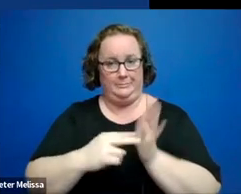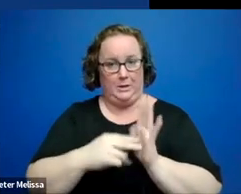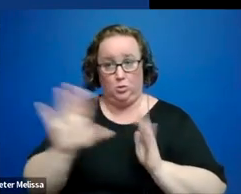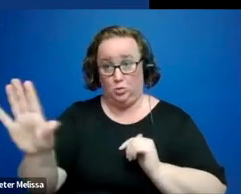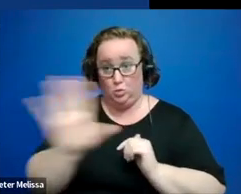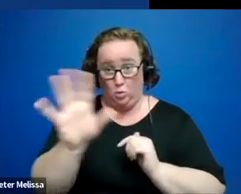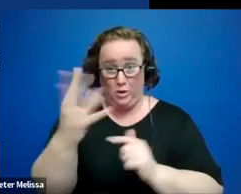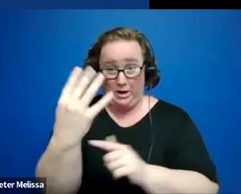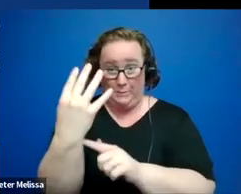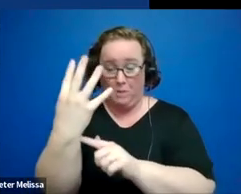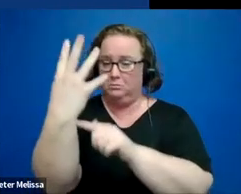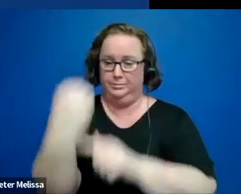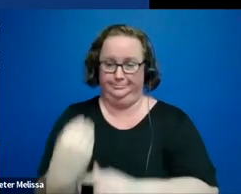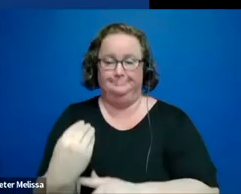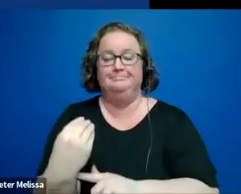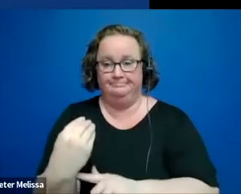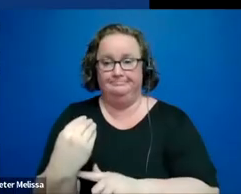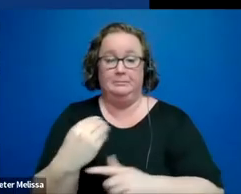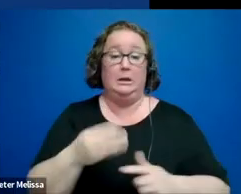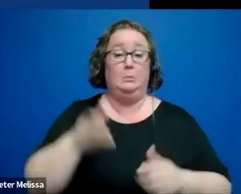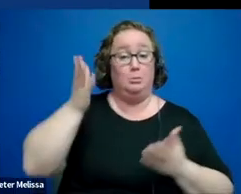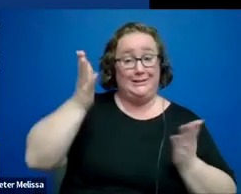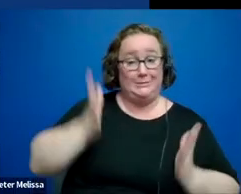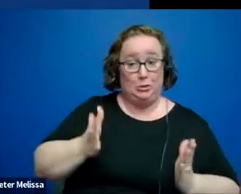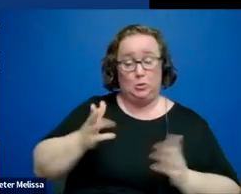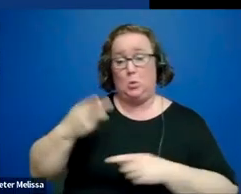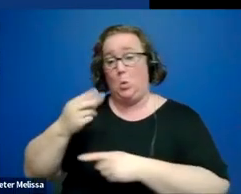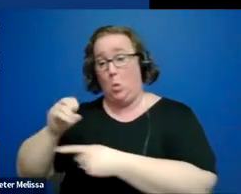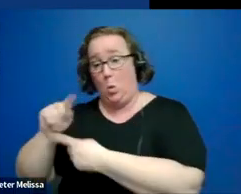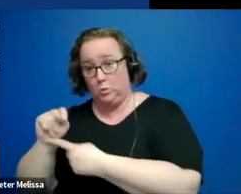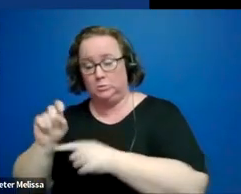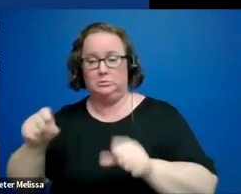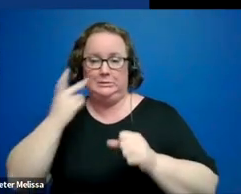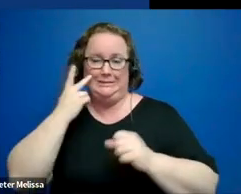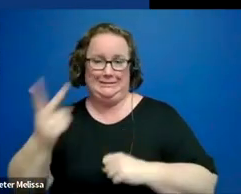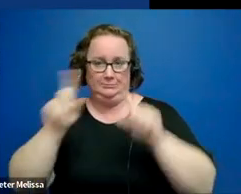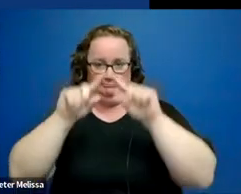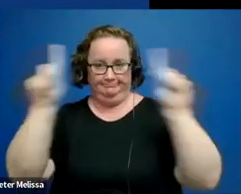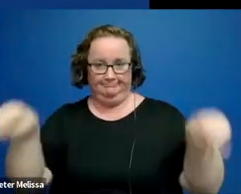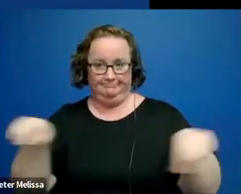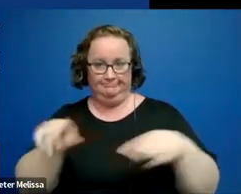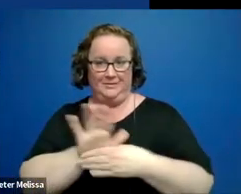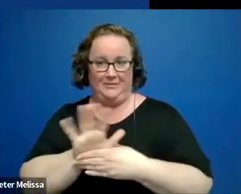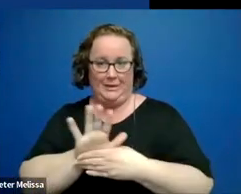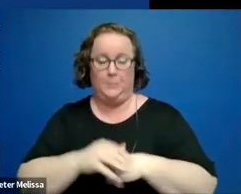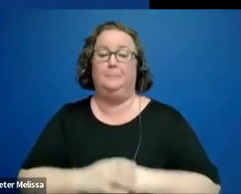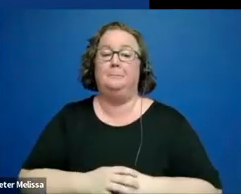Only the presenters and the hosts will be seen. Additionally, for accessibility purposes